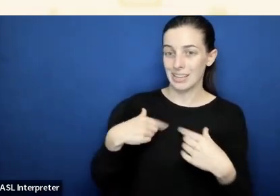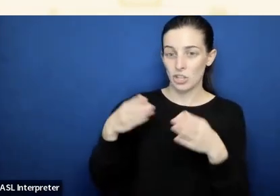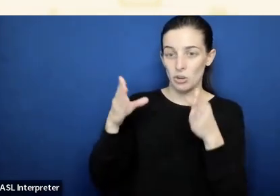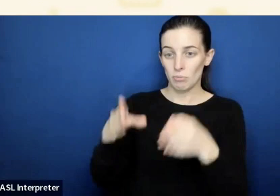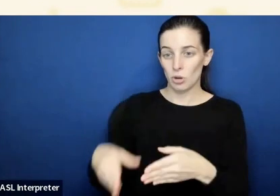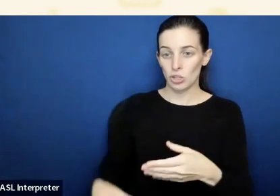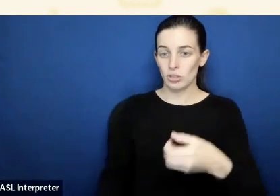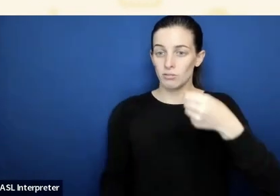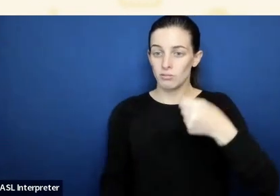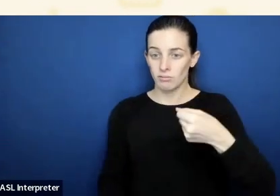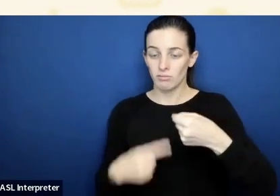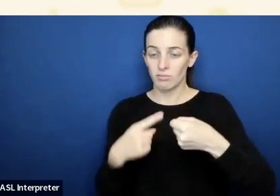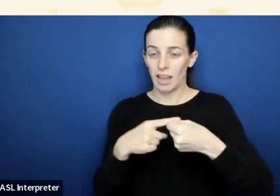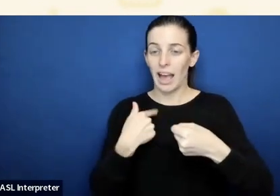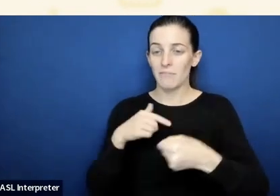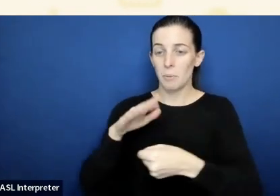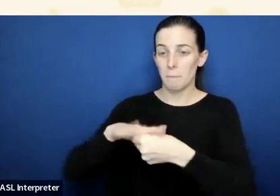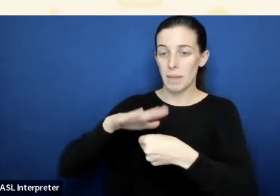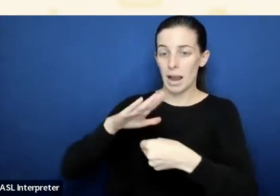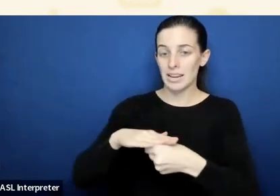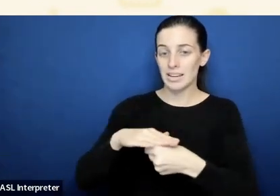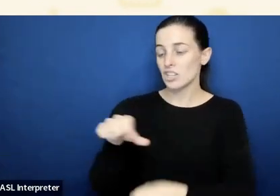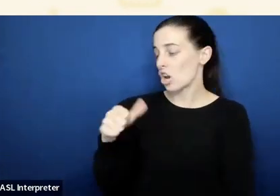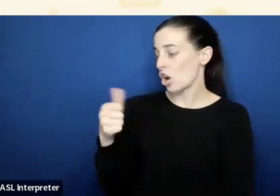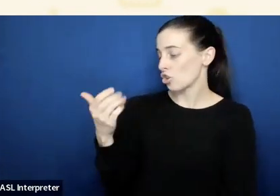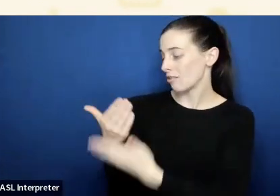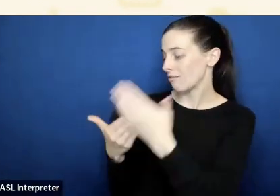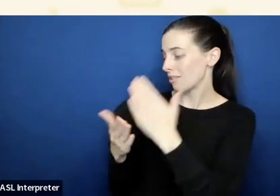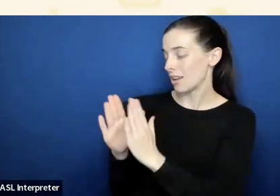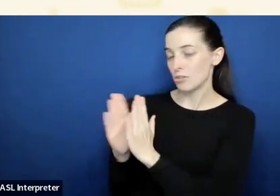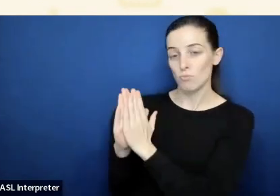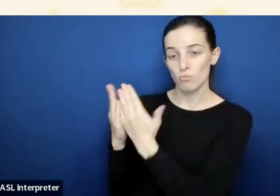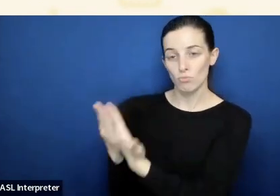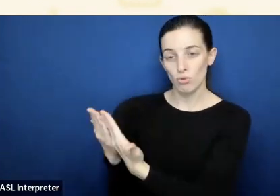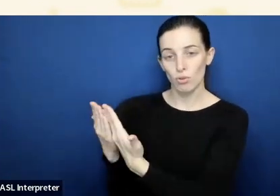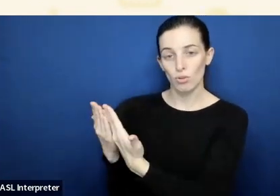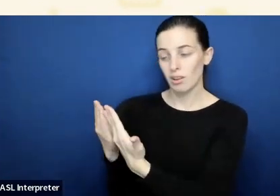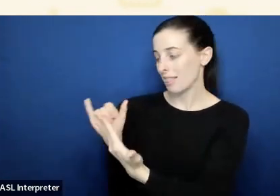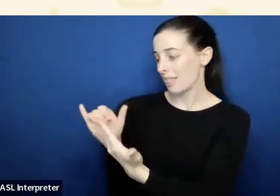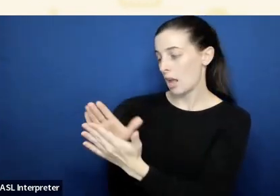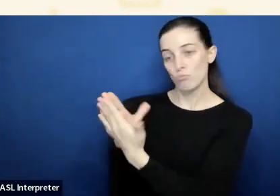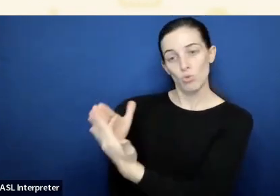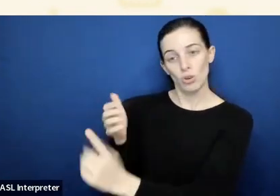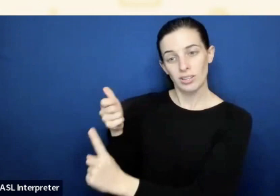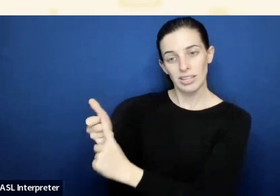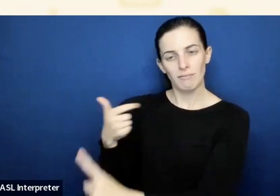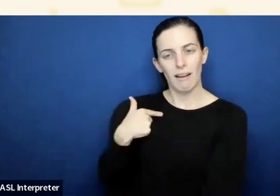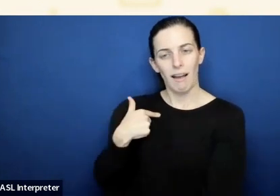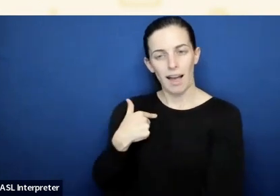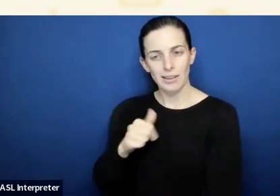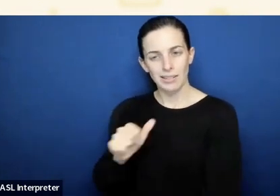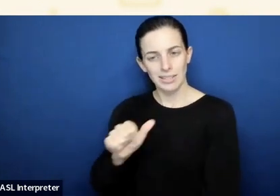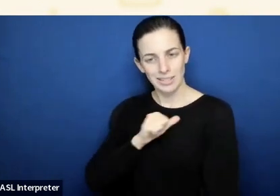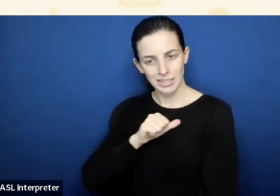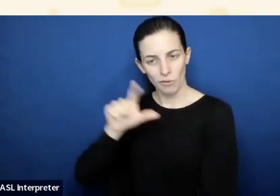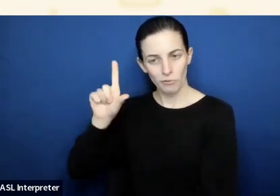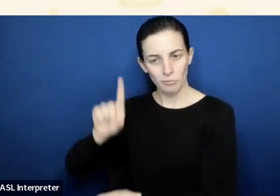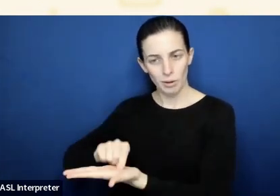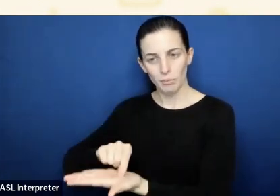and in the other hand a book. The book was self-published by me in 2009.